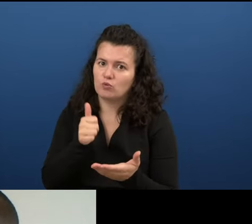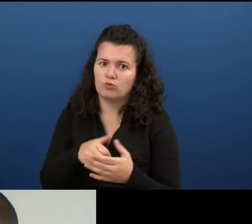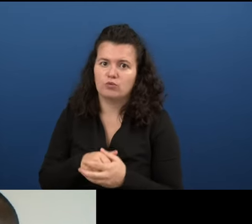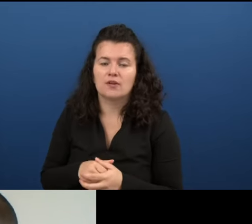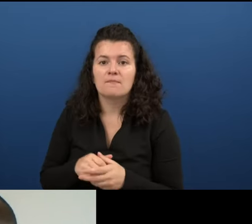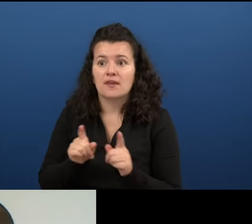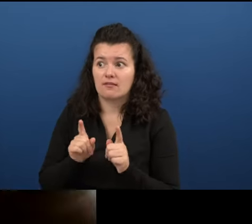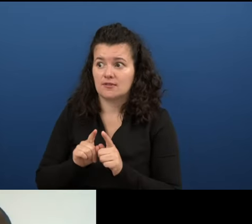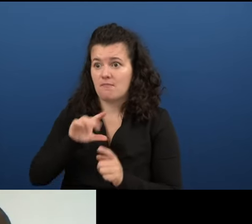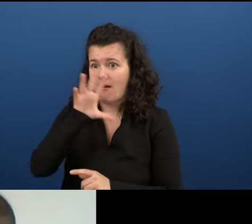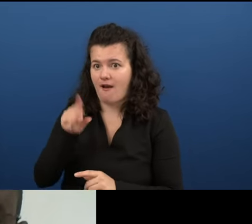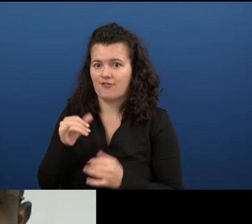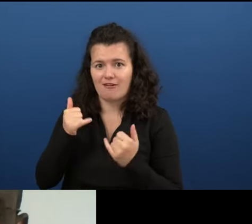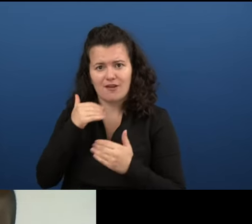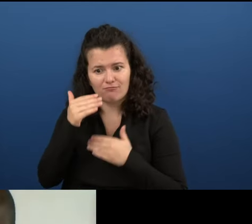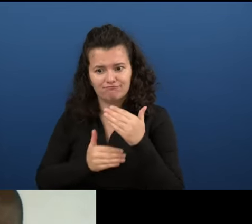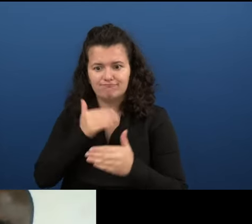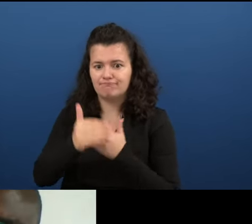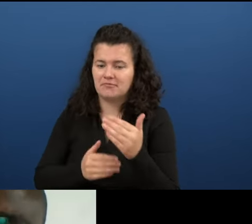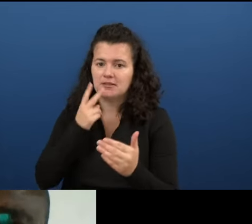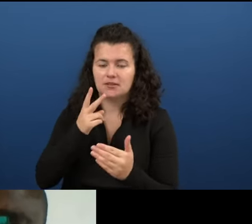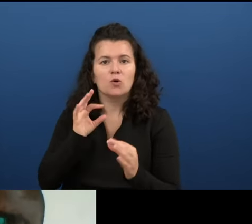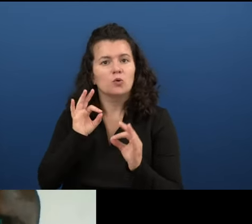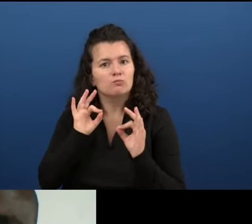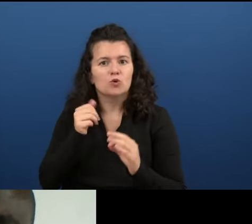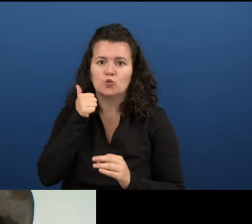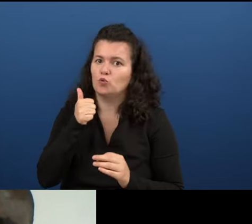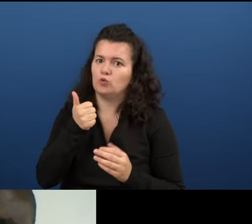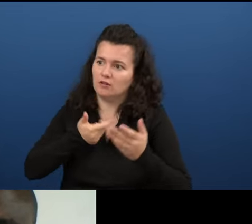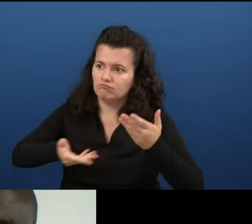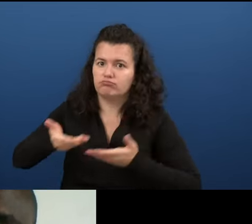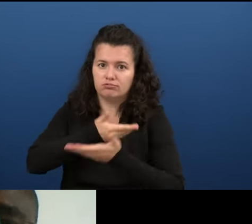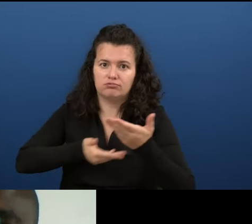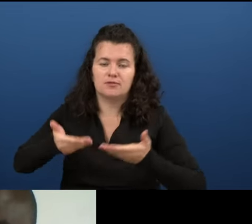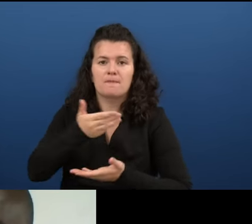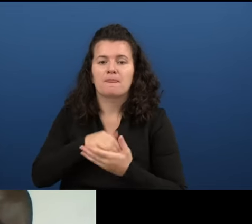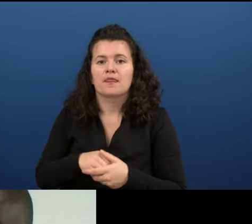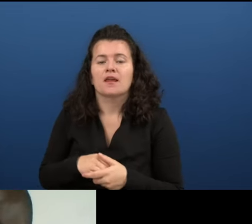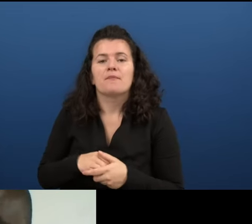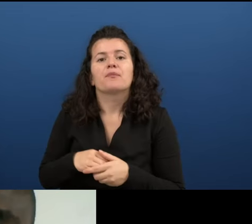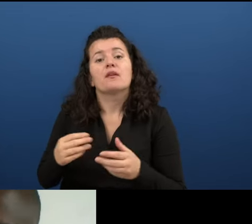Africa. 11:23:35 And it is a matter of amplifying